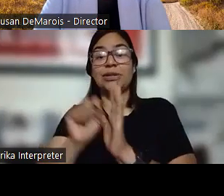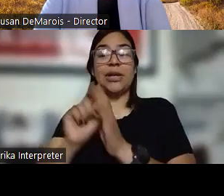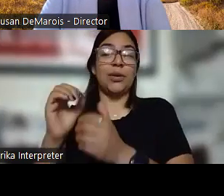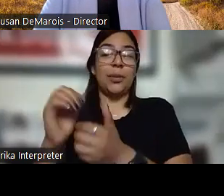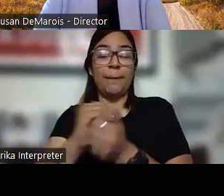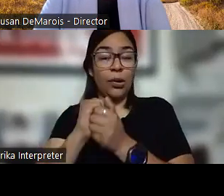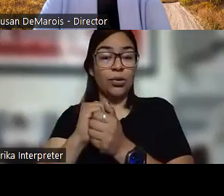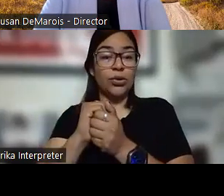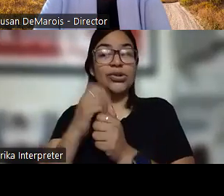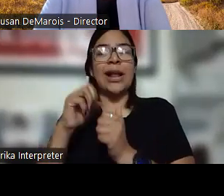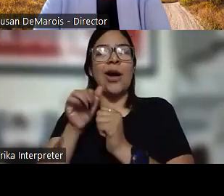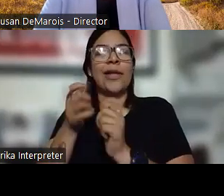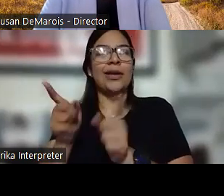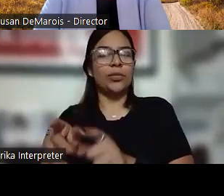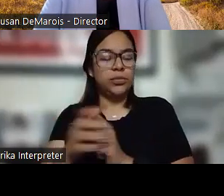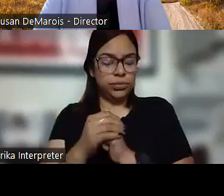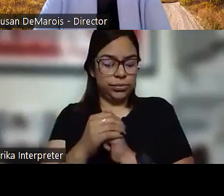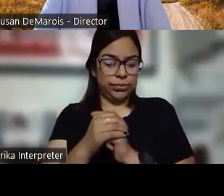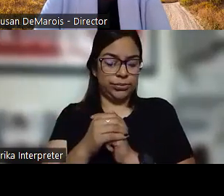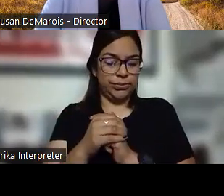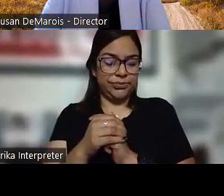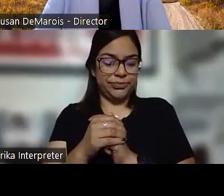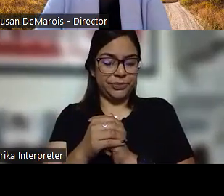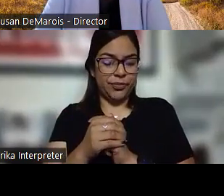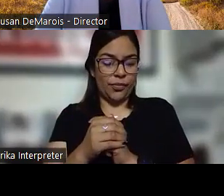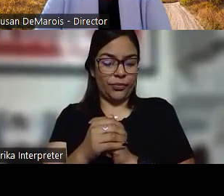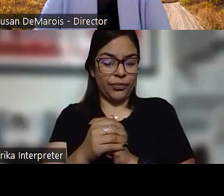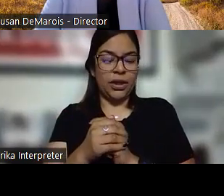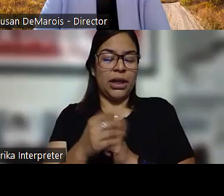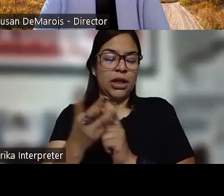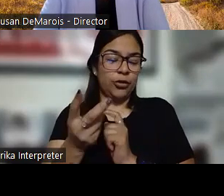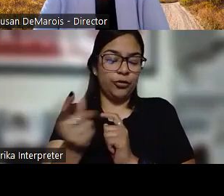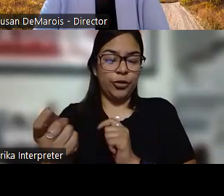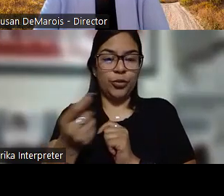these would be some of the uh key themes that emerged under each of those six key